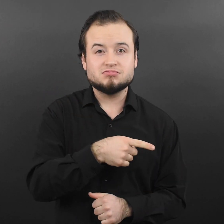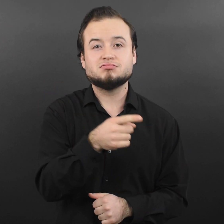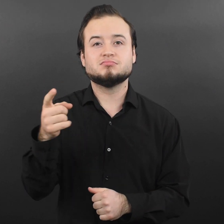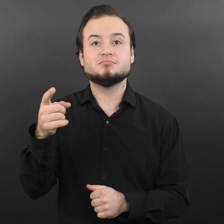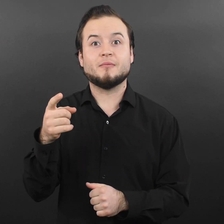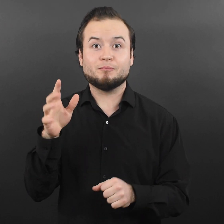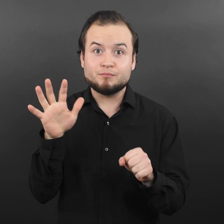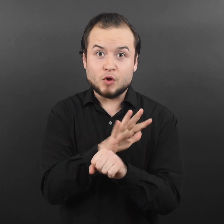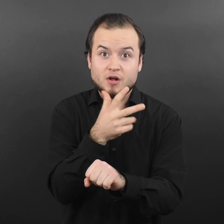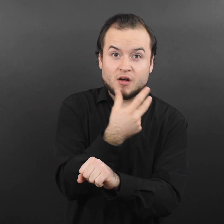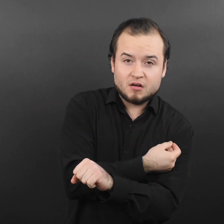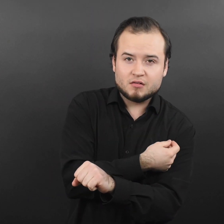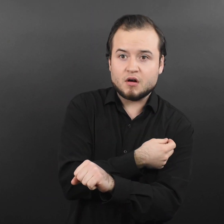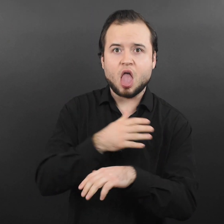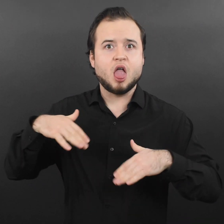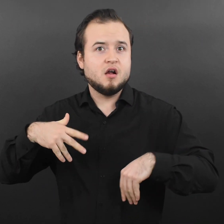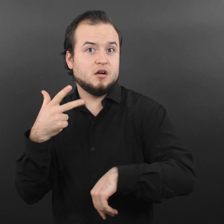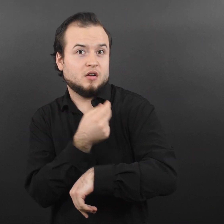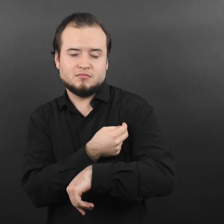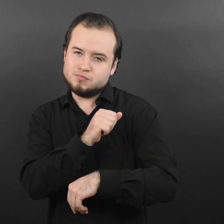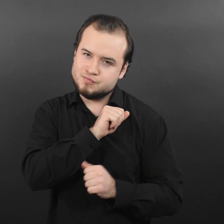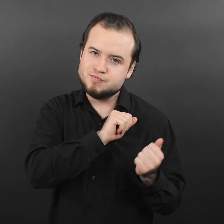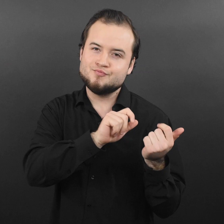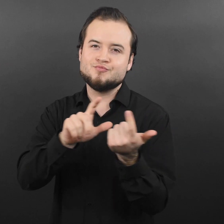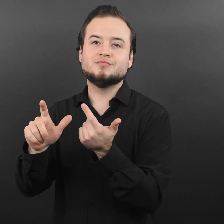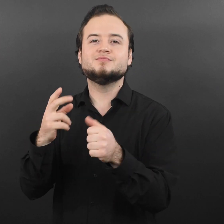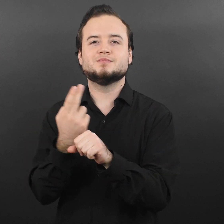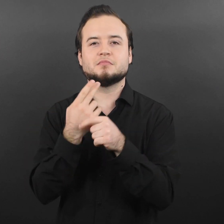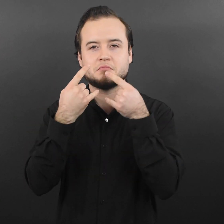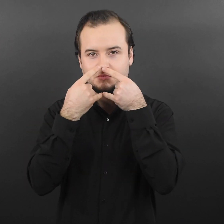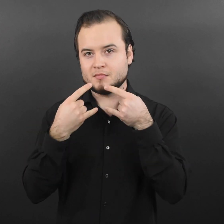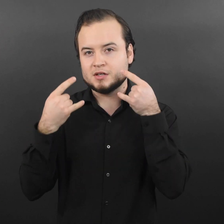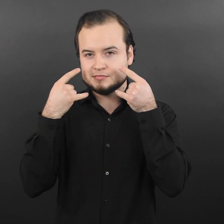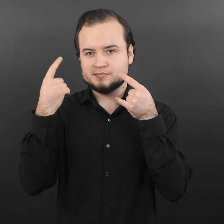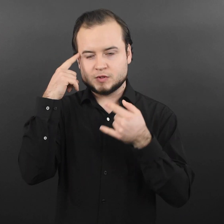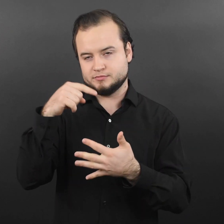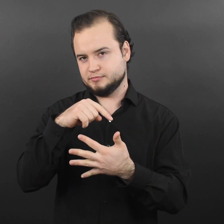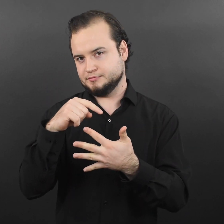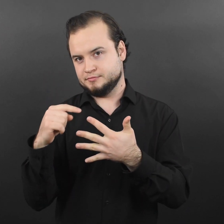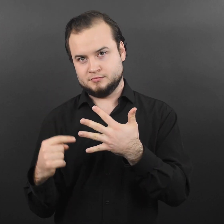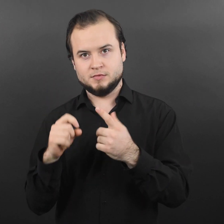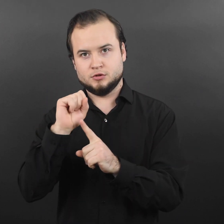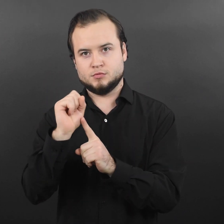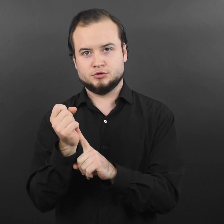both fully vaccinated and unvaccinated, wear a mask in the following situations: